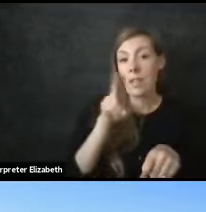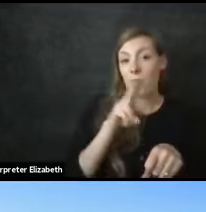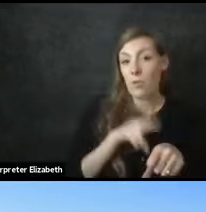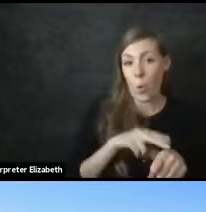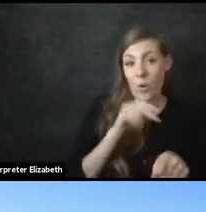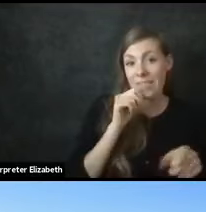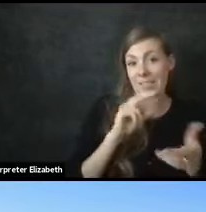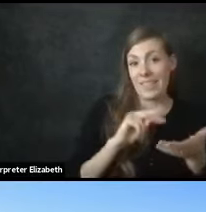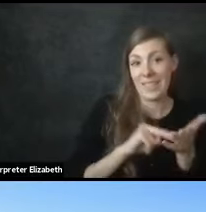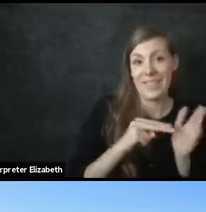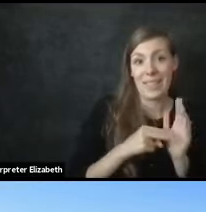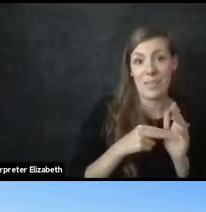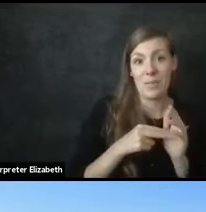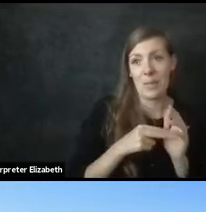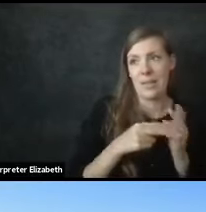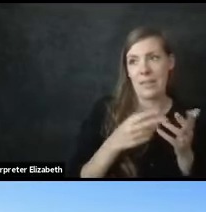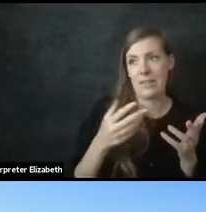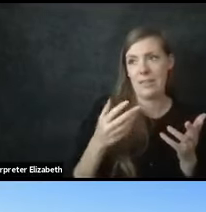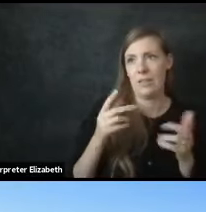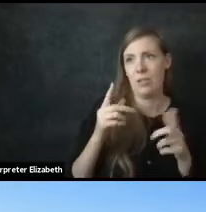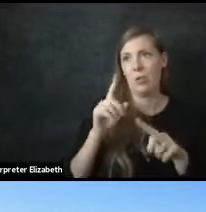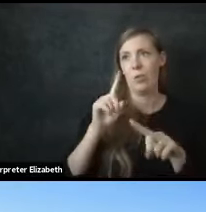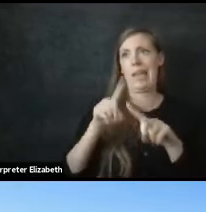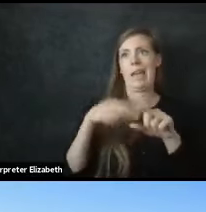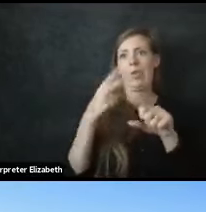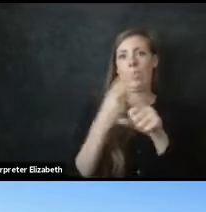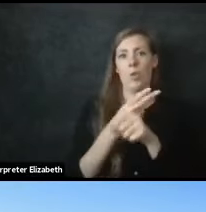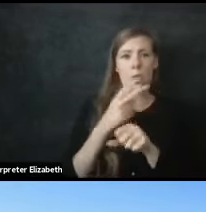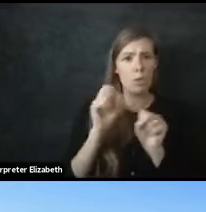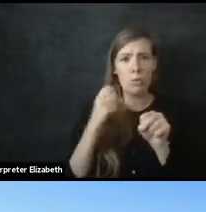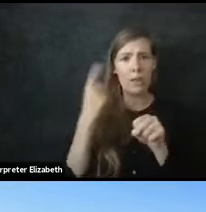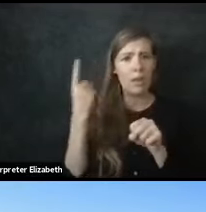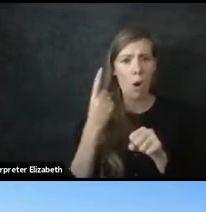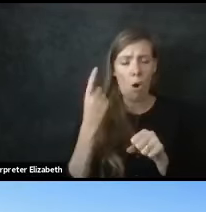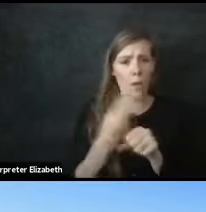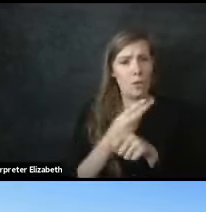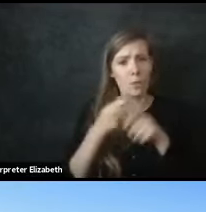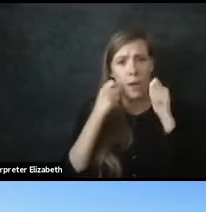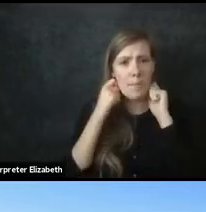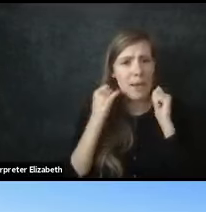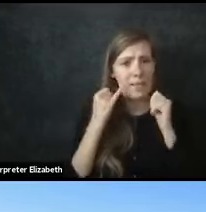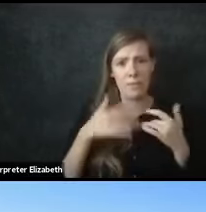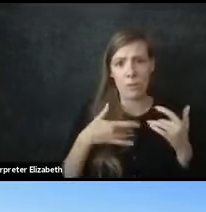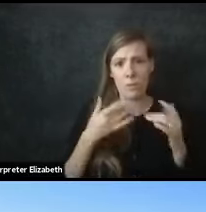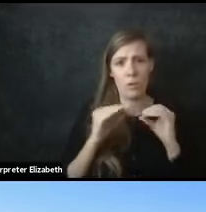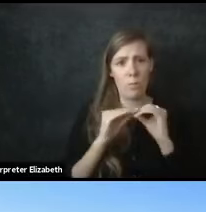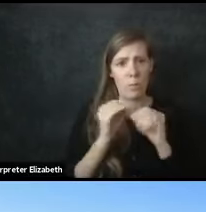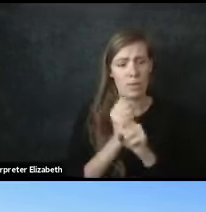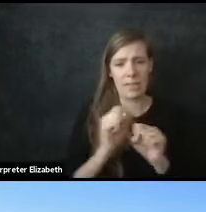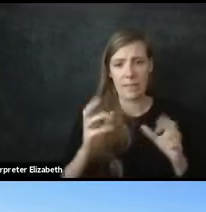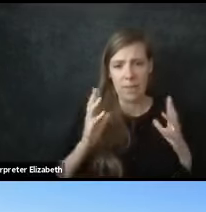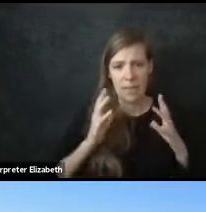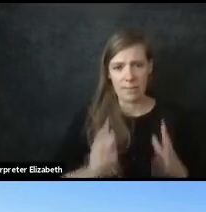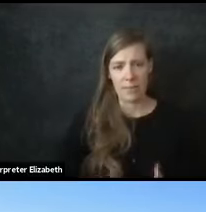you can always wear a mask if you feel more safe doing so. But the mandate would be listed at that time.